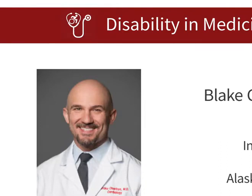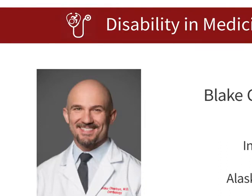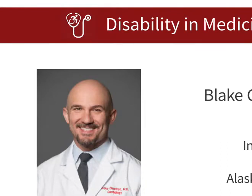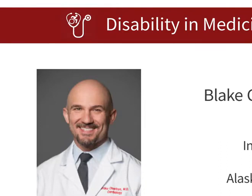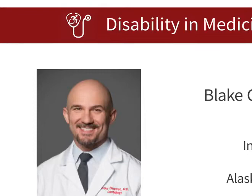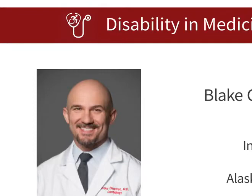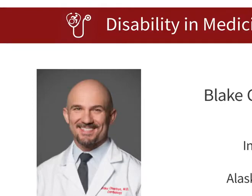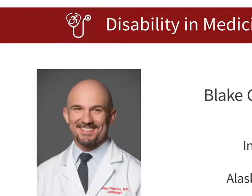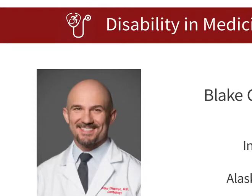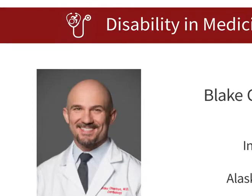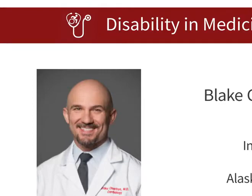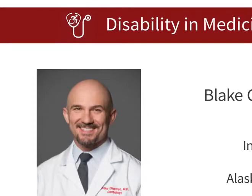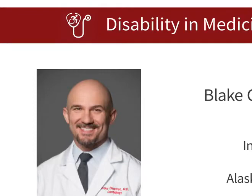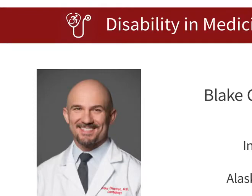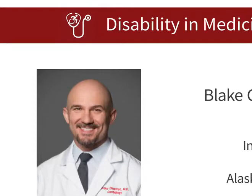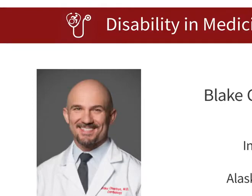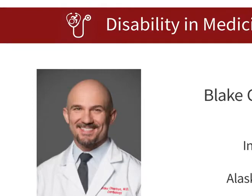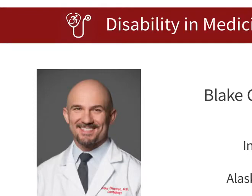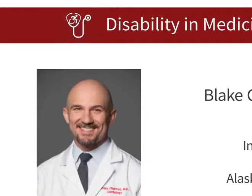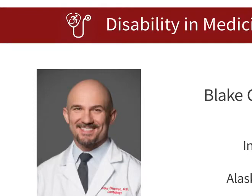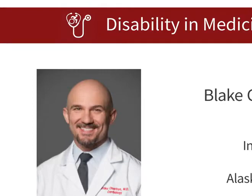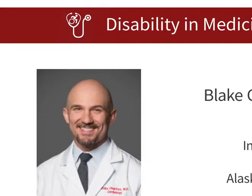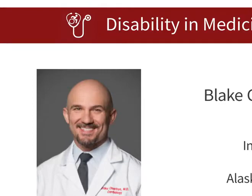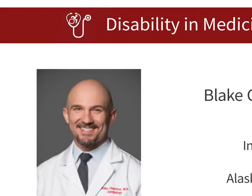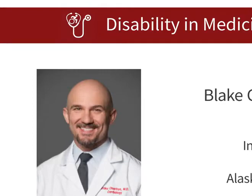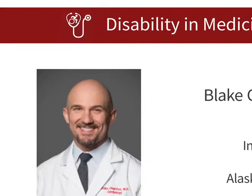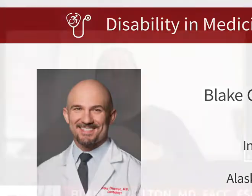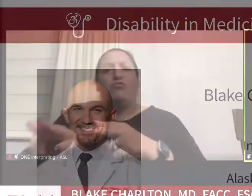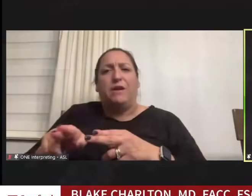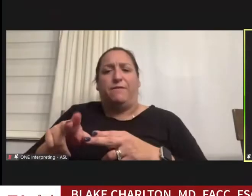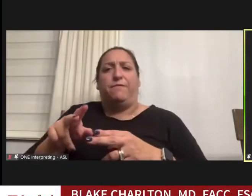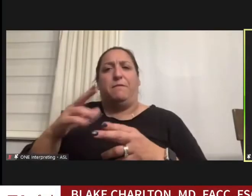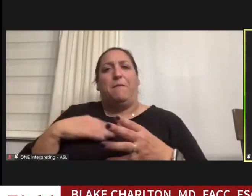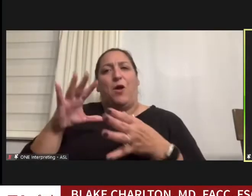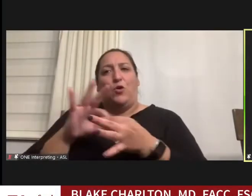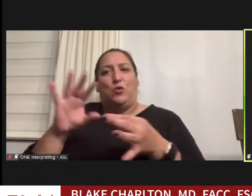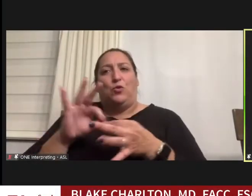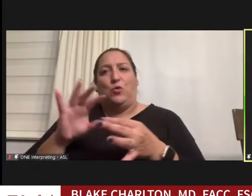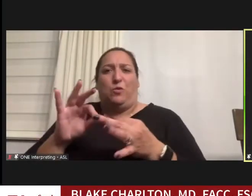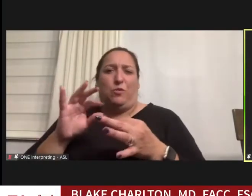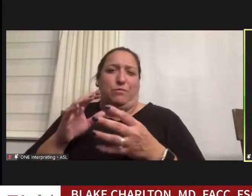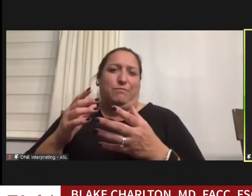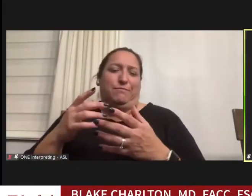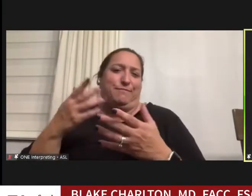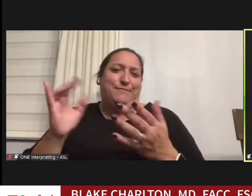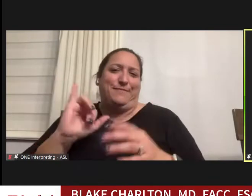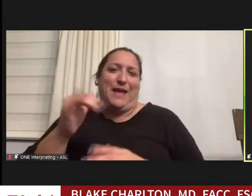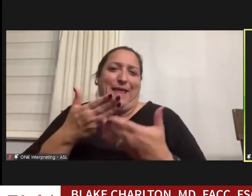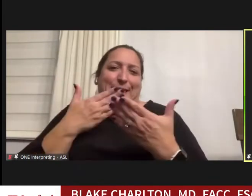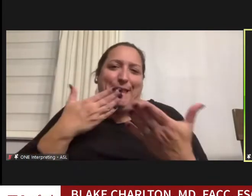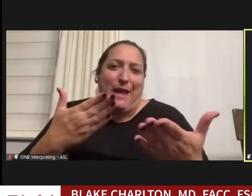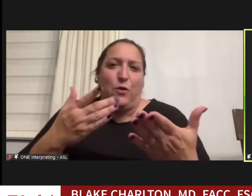tell you a brief version of my life story as a form of encouragement to Stanford's efforts to